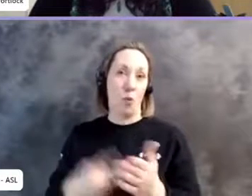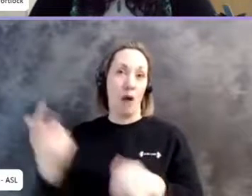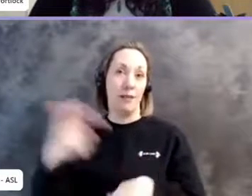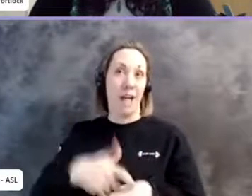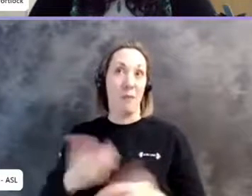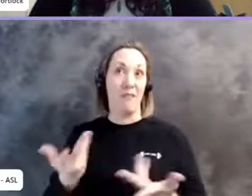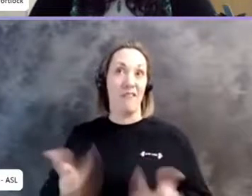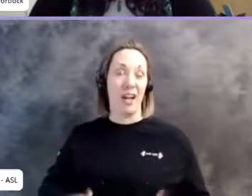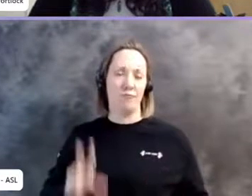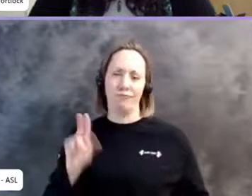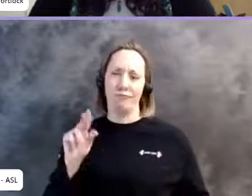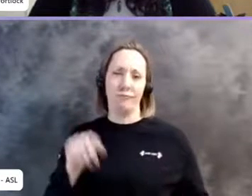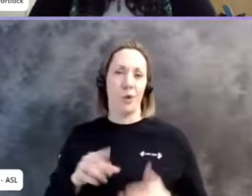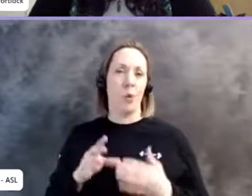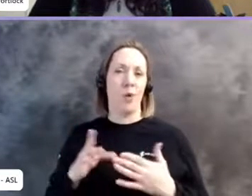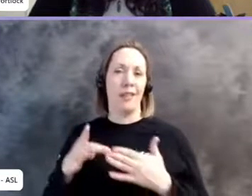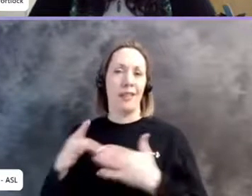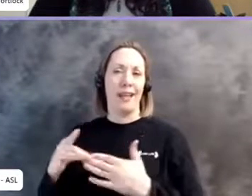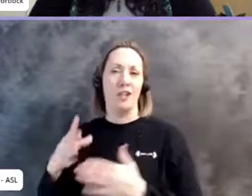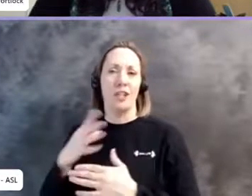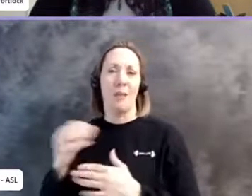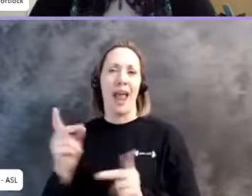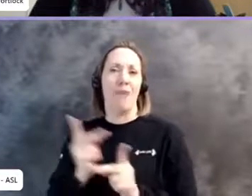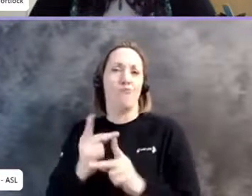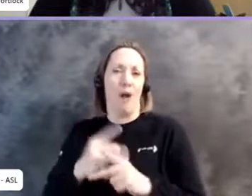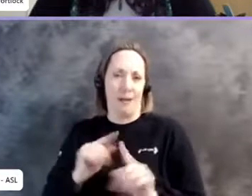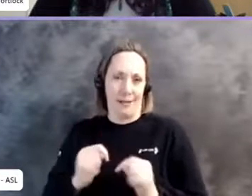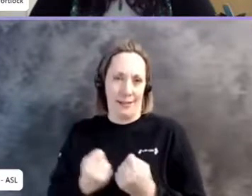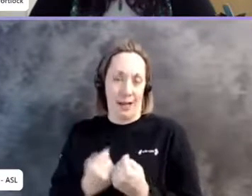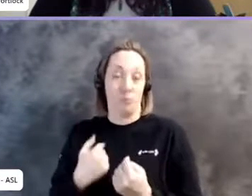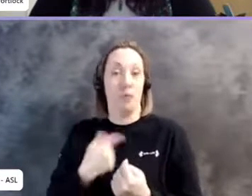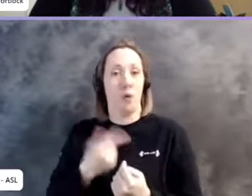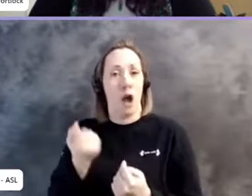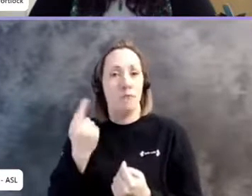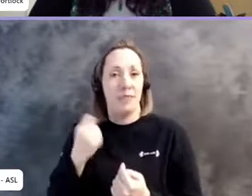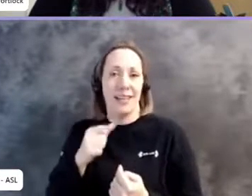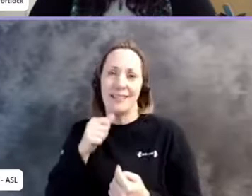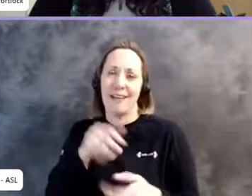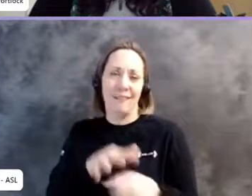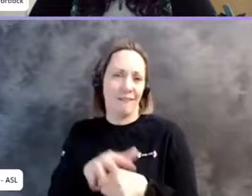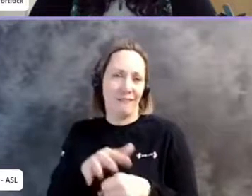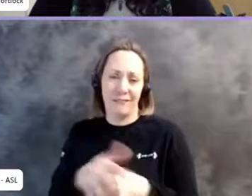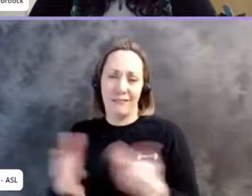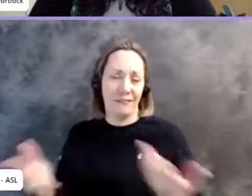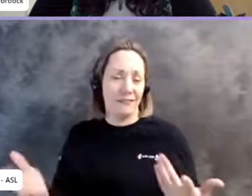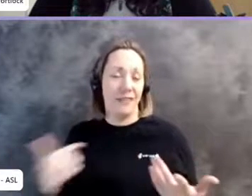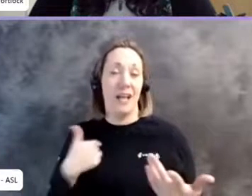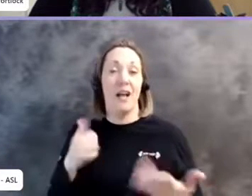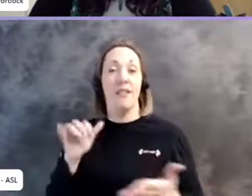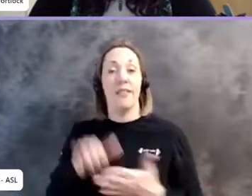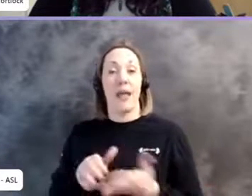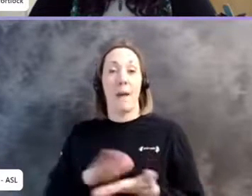continue to raise awareness around that accessibility is a continuous practice, it's not a one time practice with